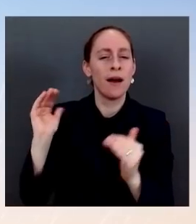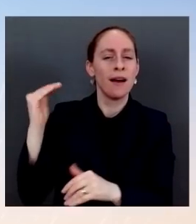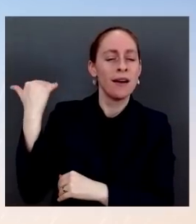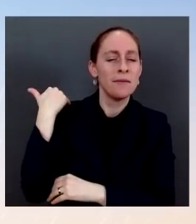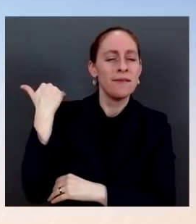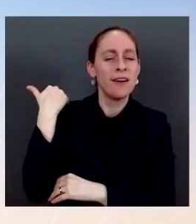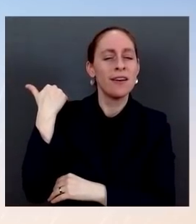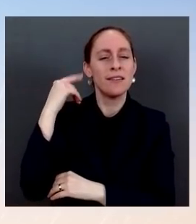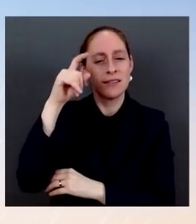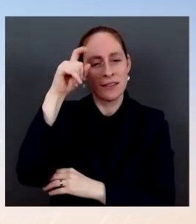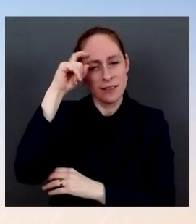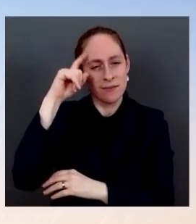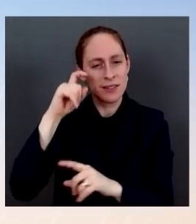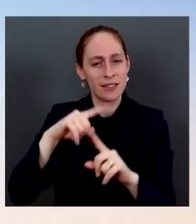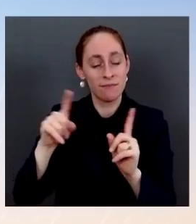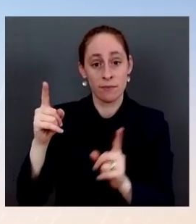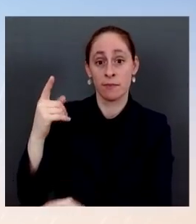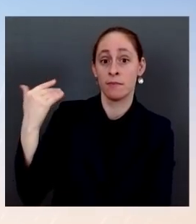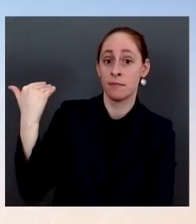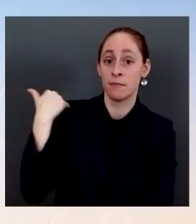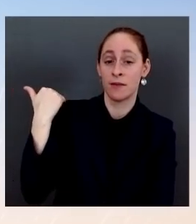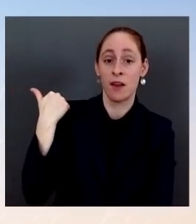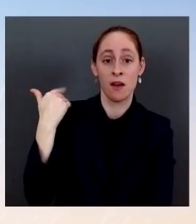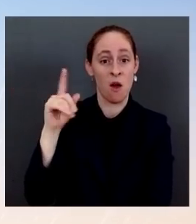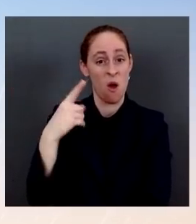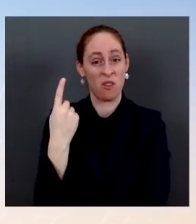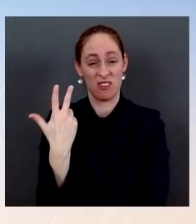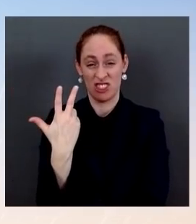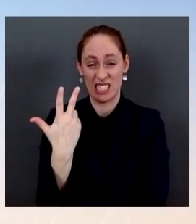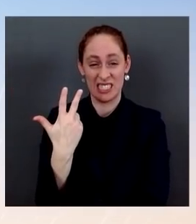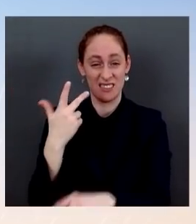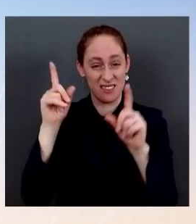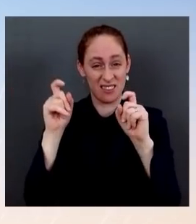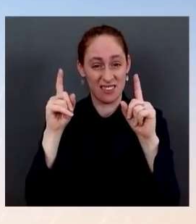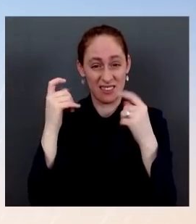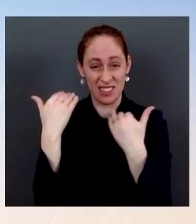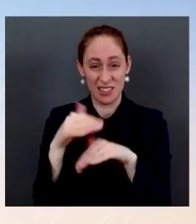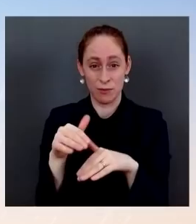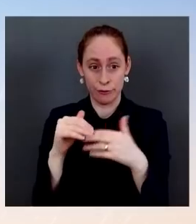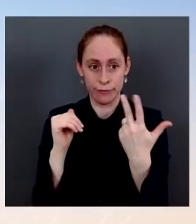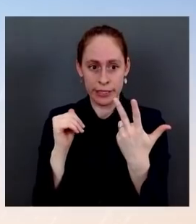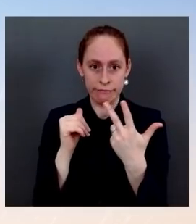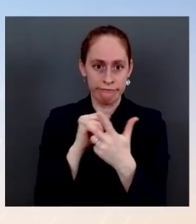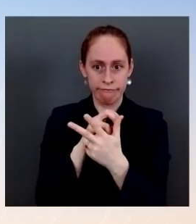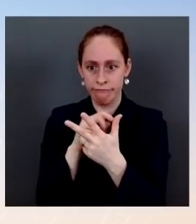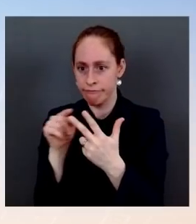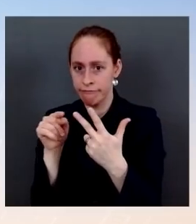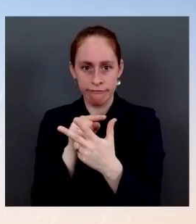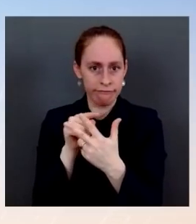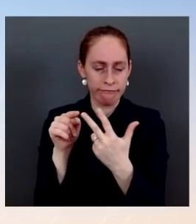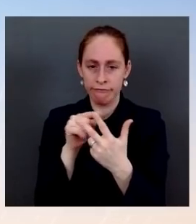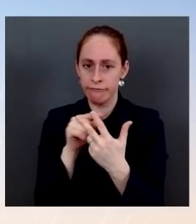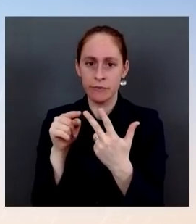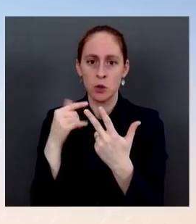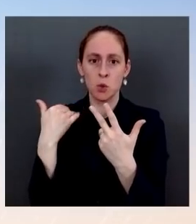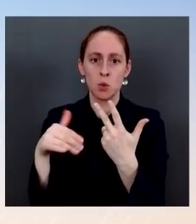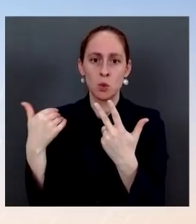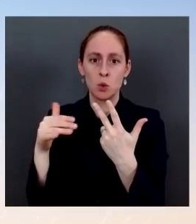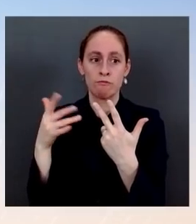and investing $3 billion, allowed for there to be an increase in production so we could order the huge number of supply